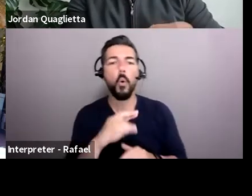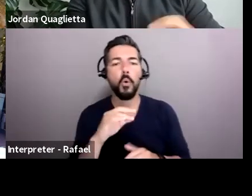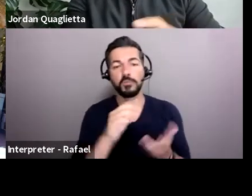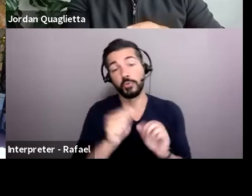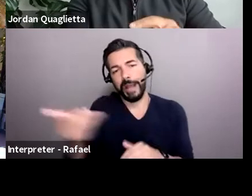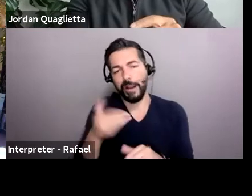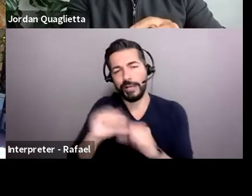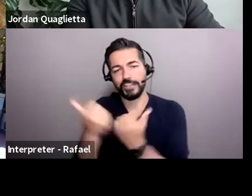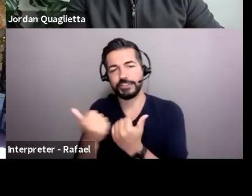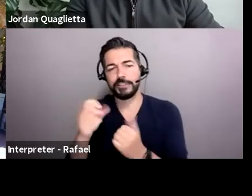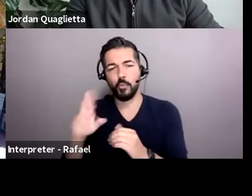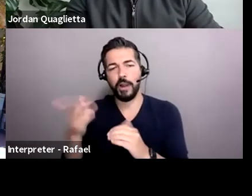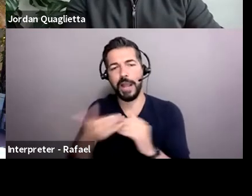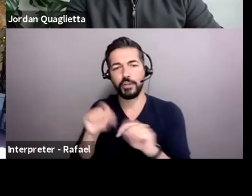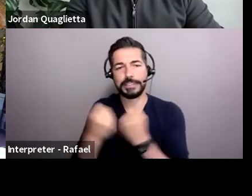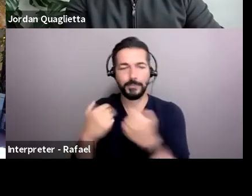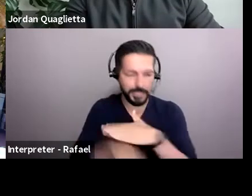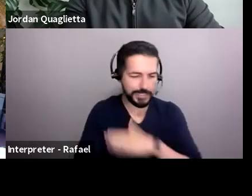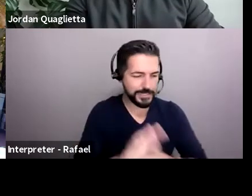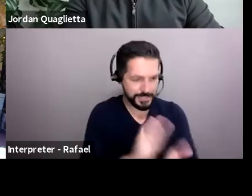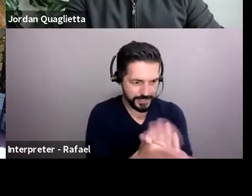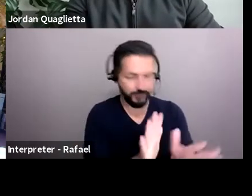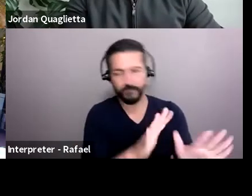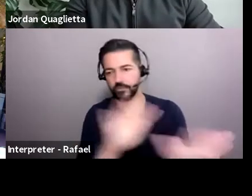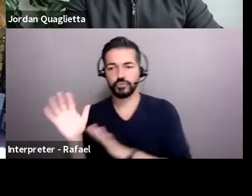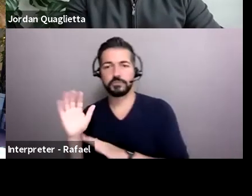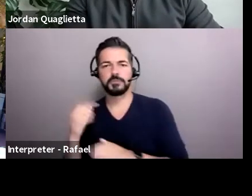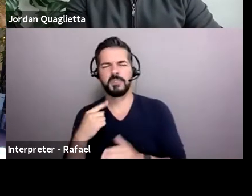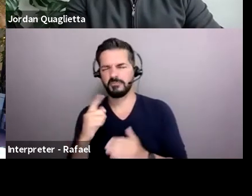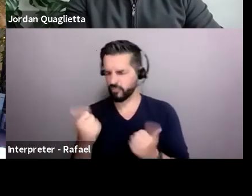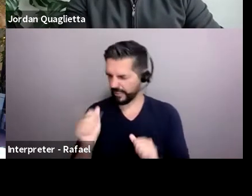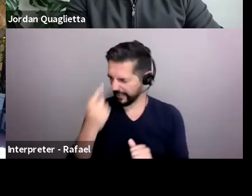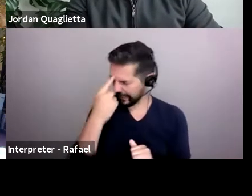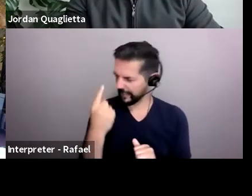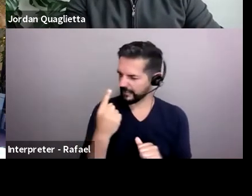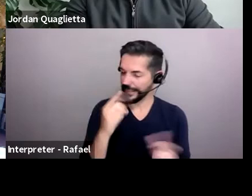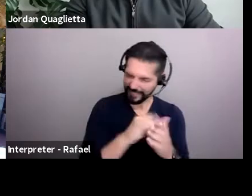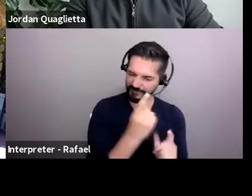like that, like that's one and done. But I'm trying to think of like an SEO thing that would be one and done. It's an interesting girls in media.